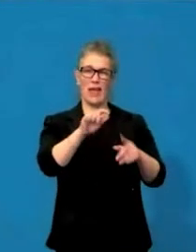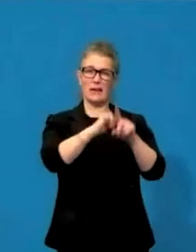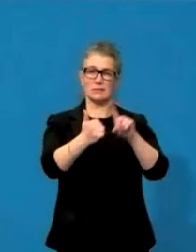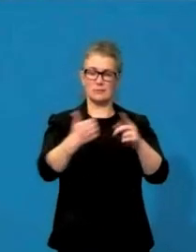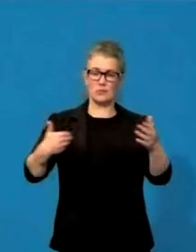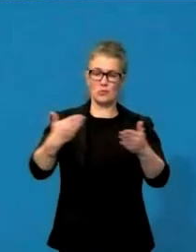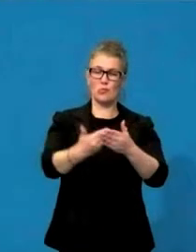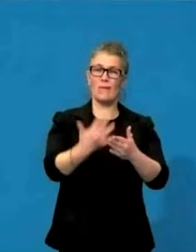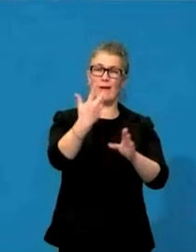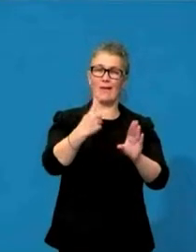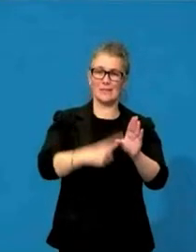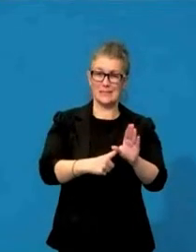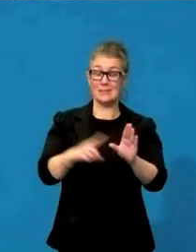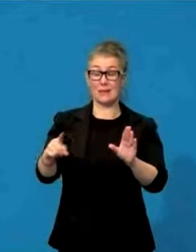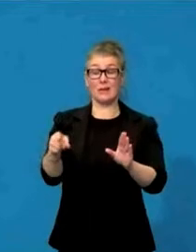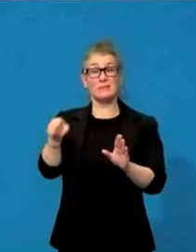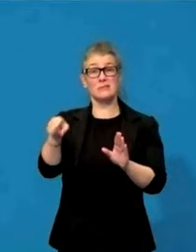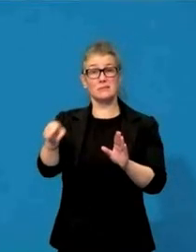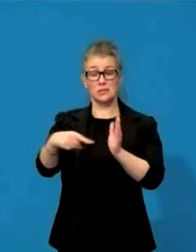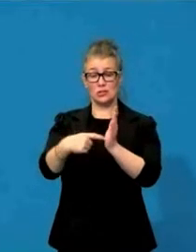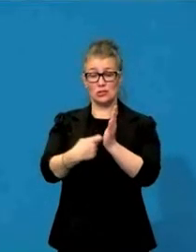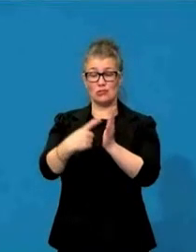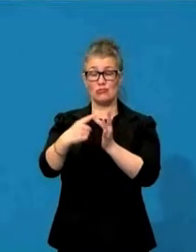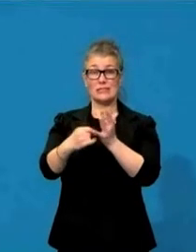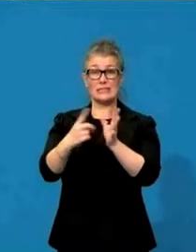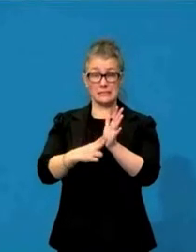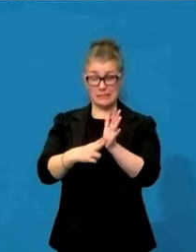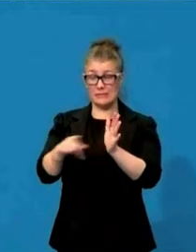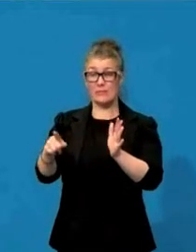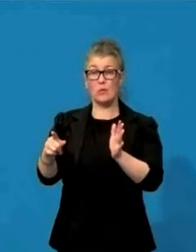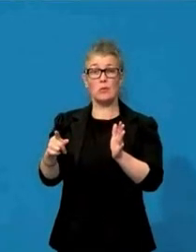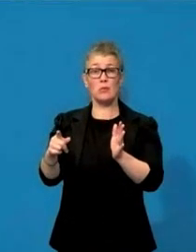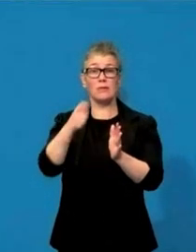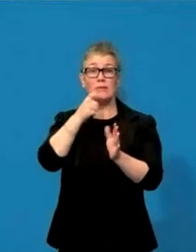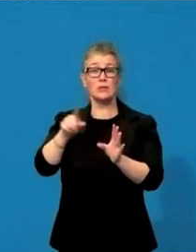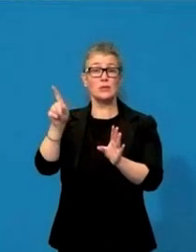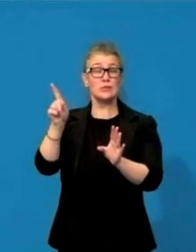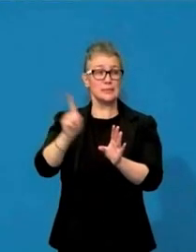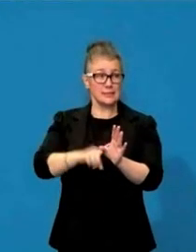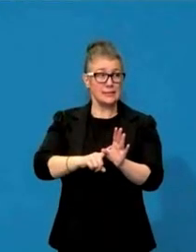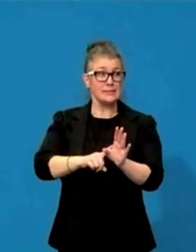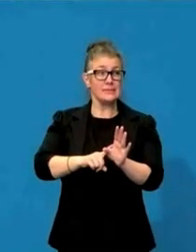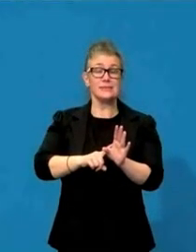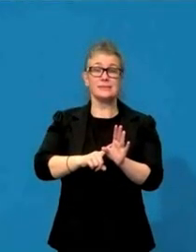instance, he has - he's wanted to work less and so that real work ethic and things which